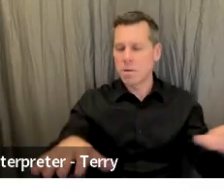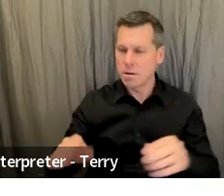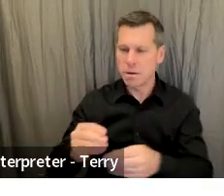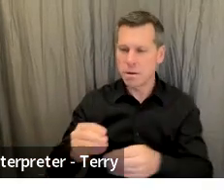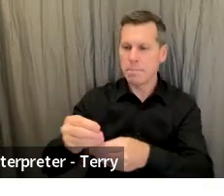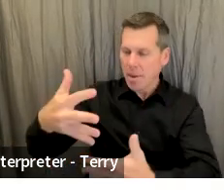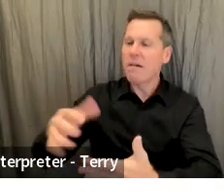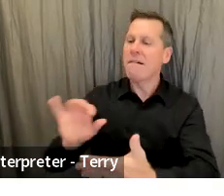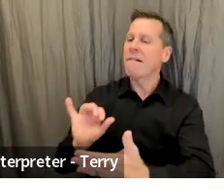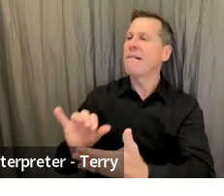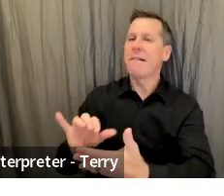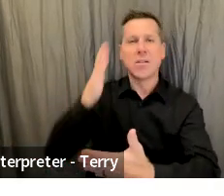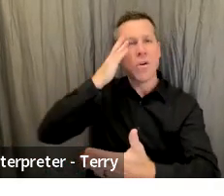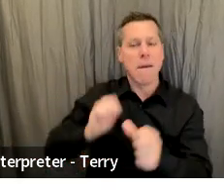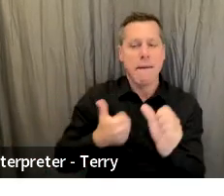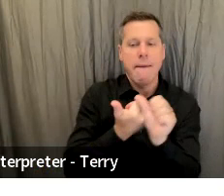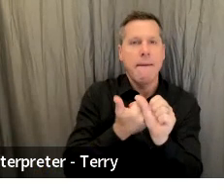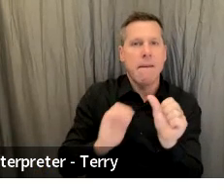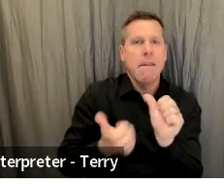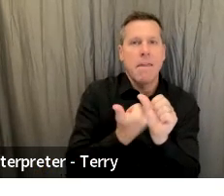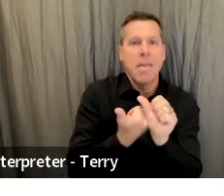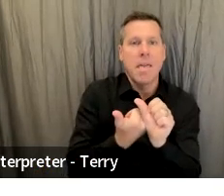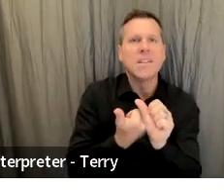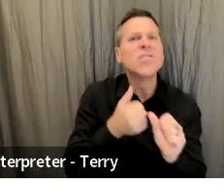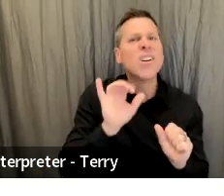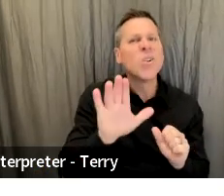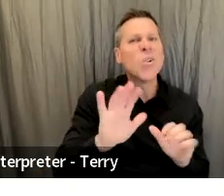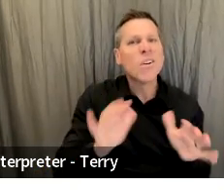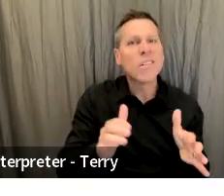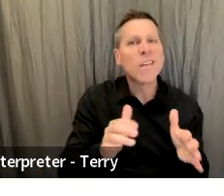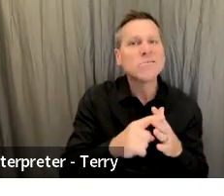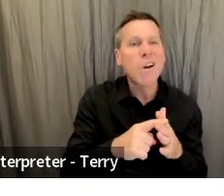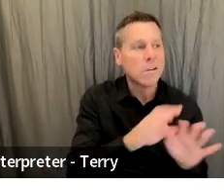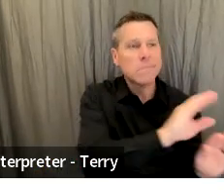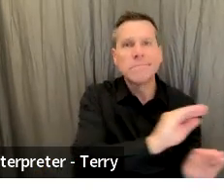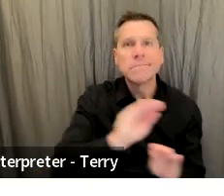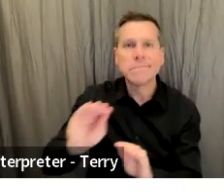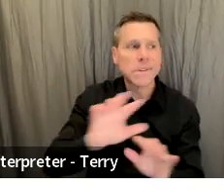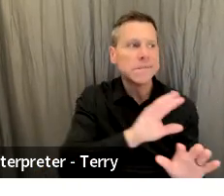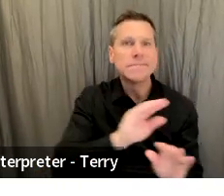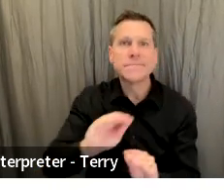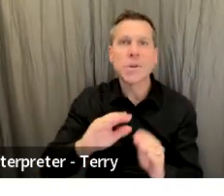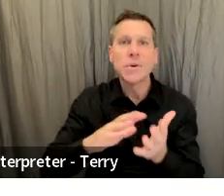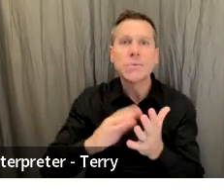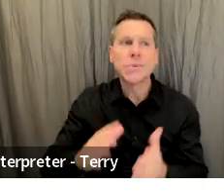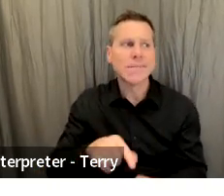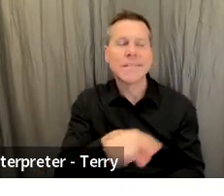so that you could just put this information into your class at the start. Had students go through this and have them be really oriented